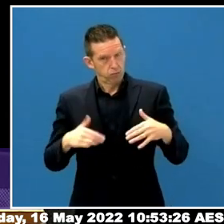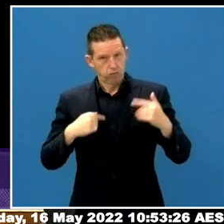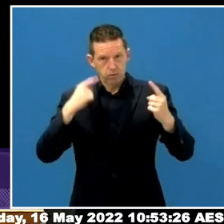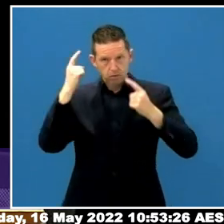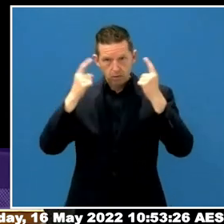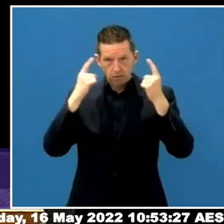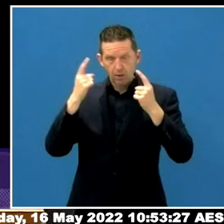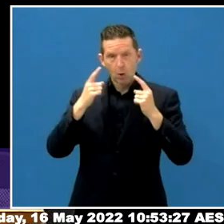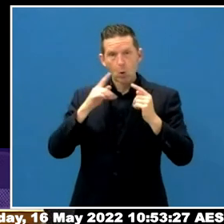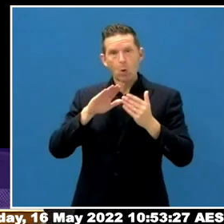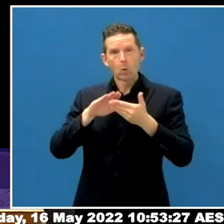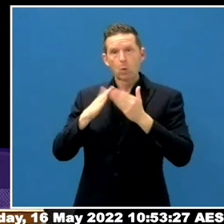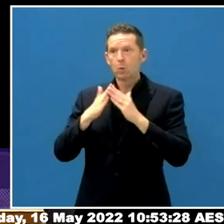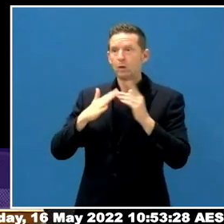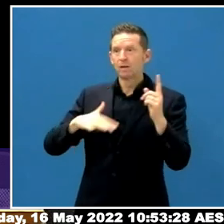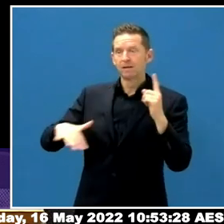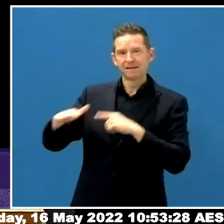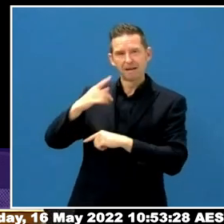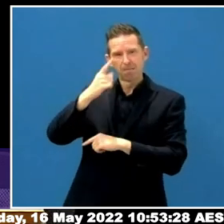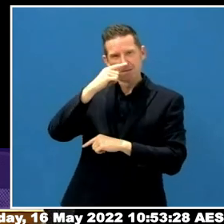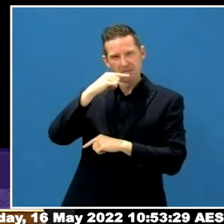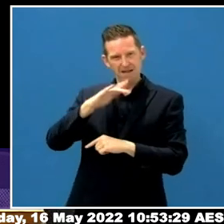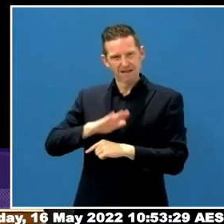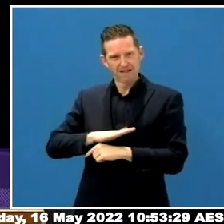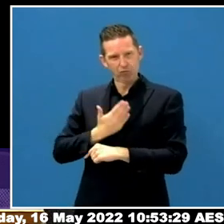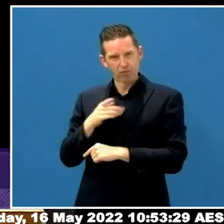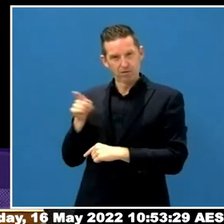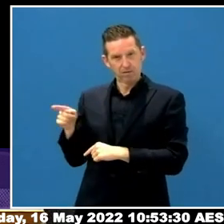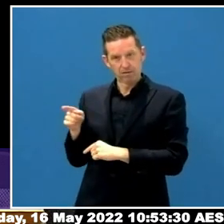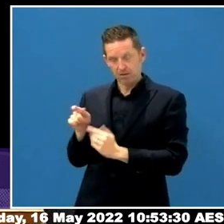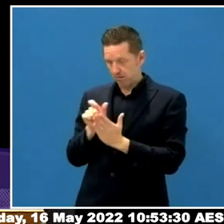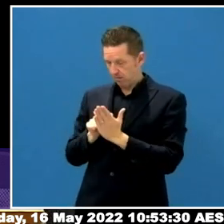English language is violated in order to obtain a catchy acronym.